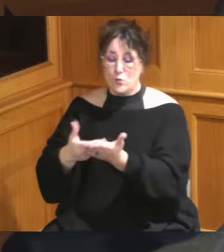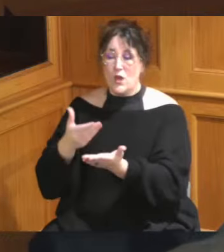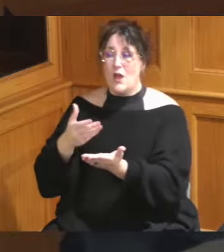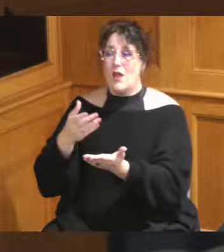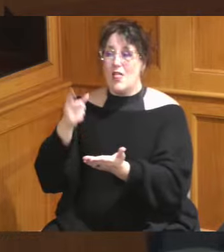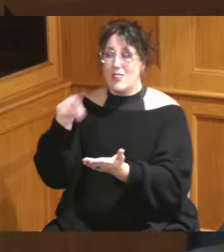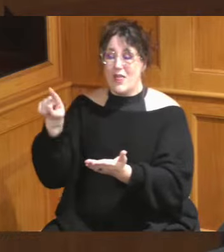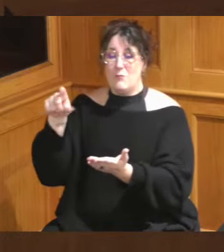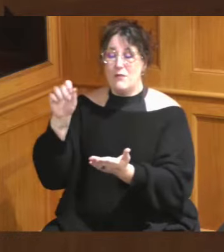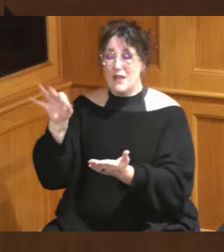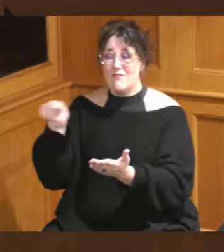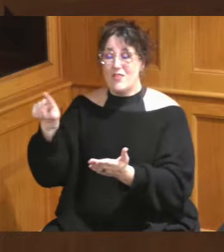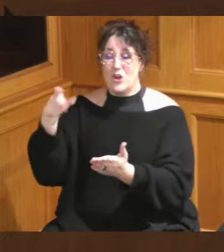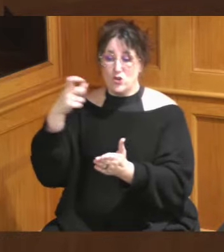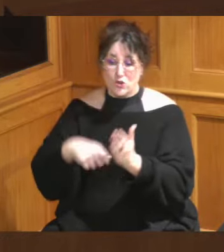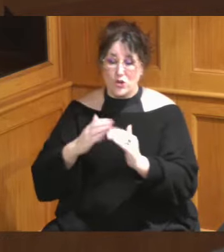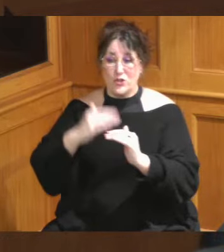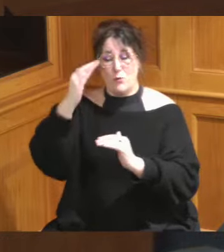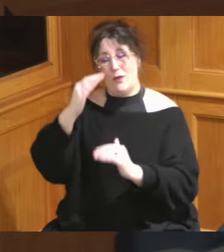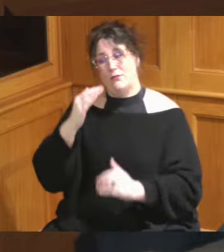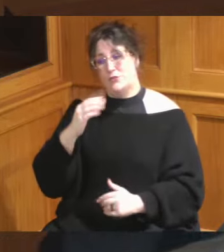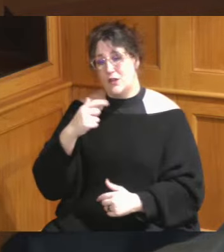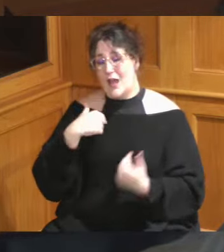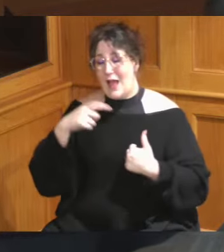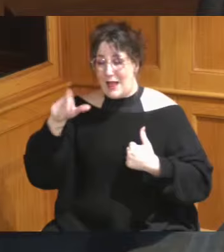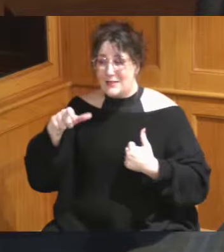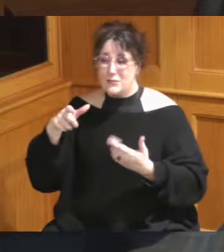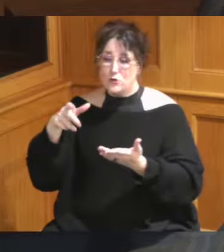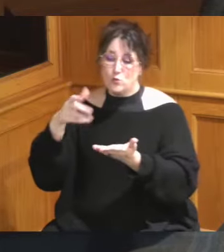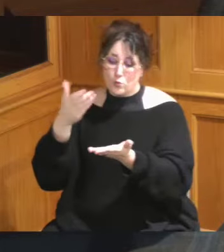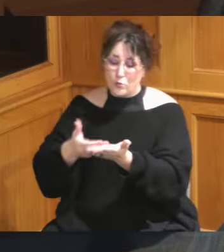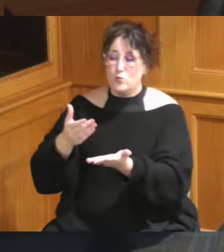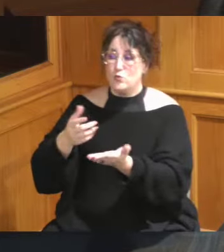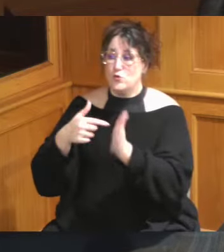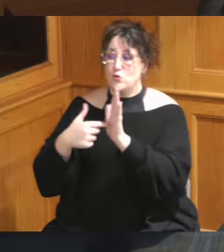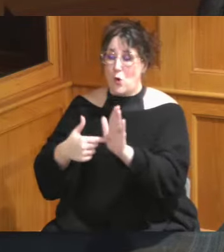county, they I'm for exposing these companies. That's overcharging the county and trying to